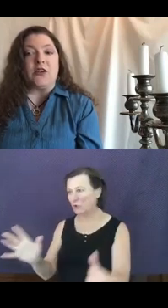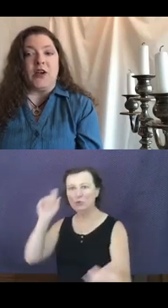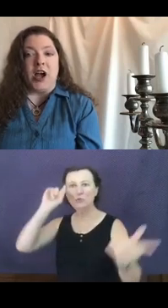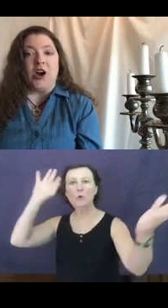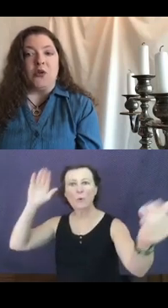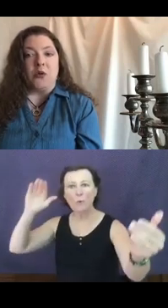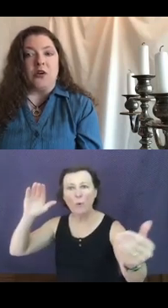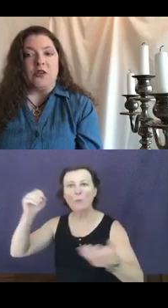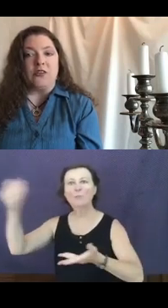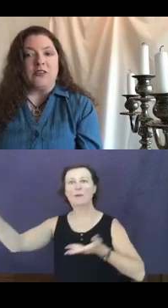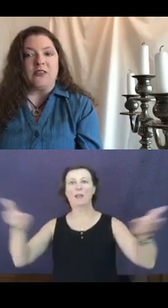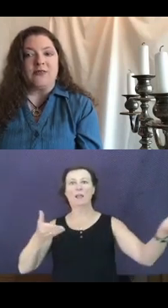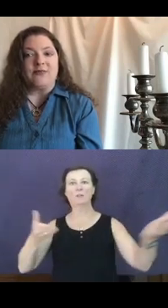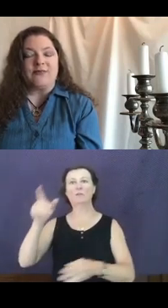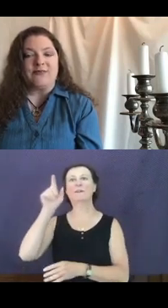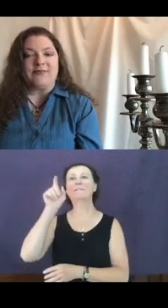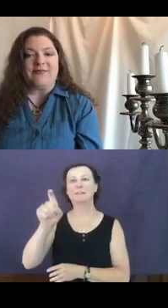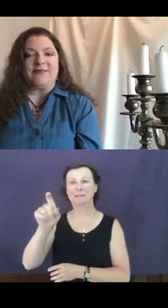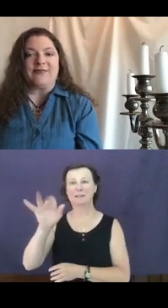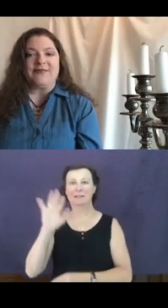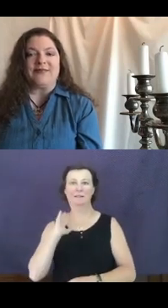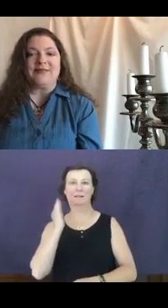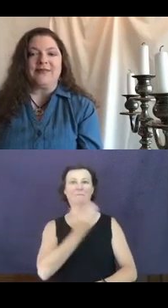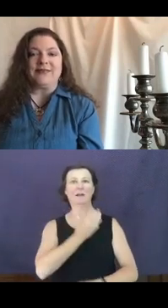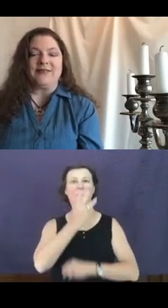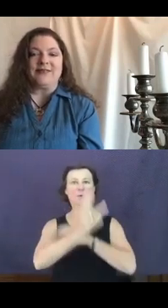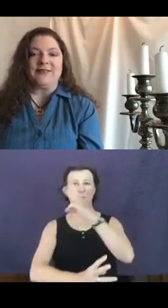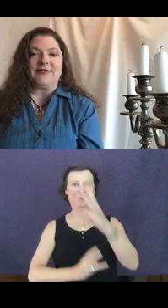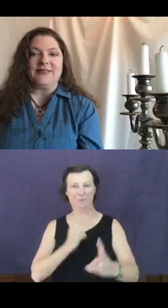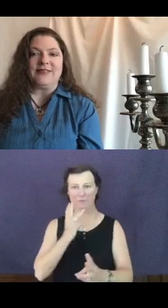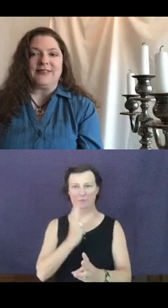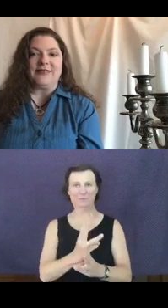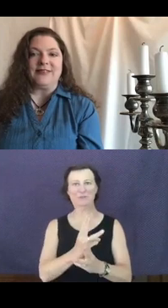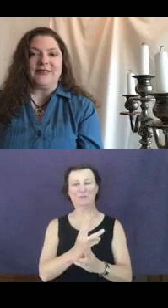our world.